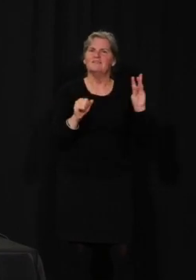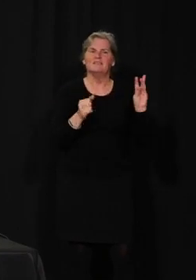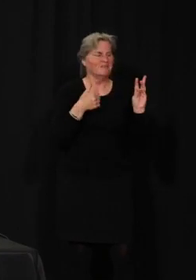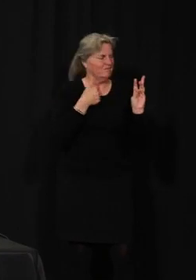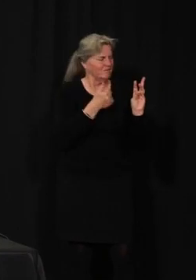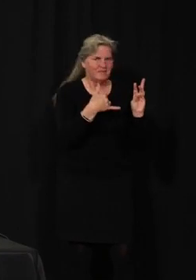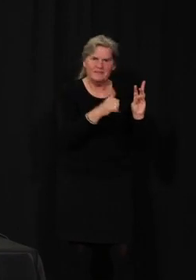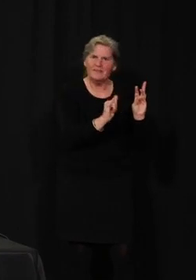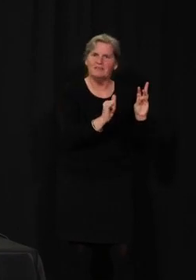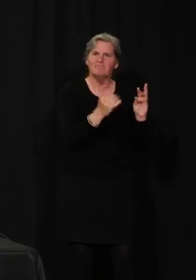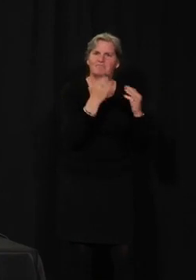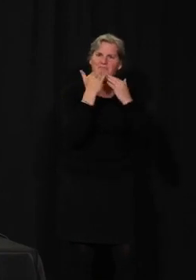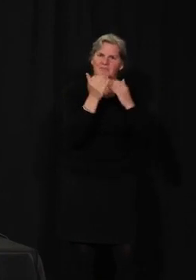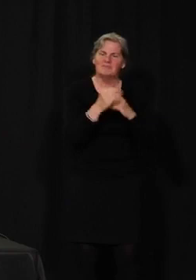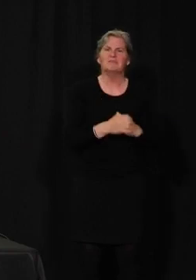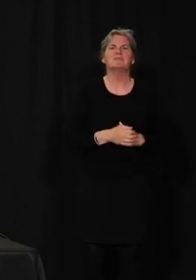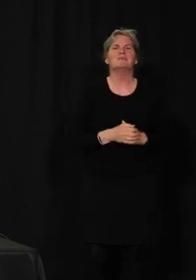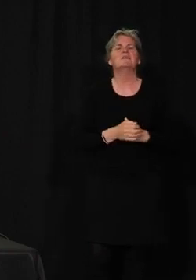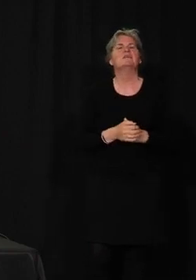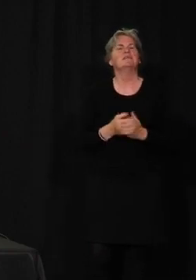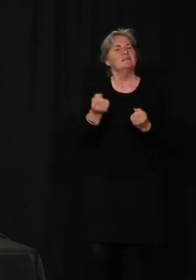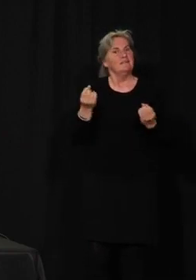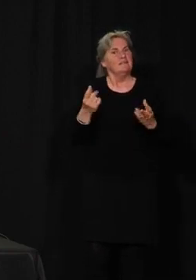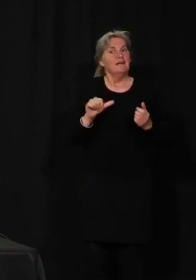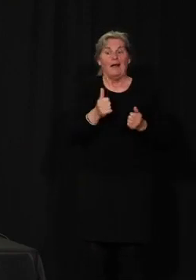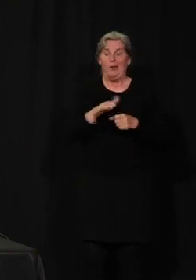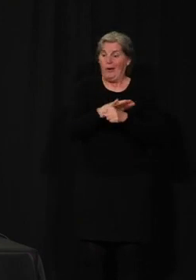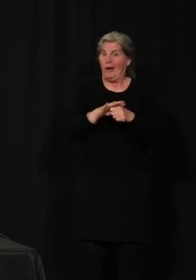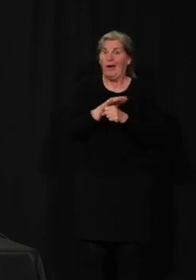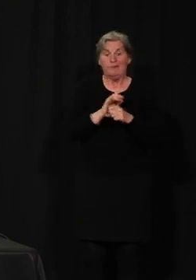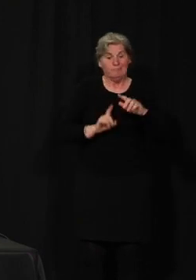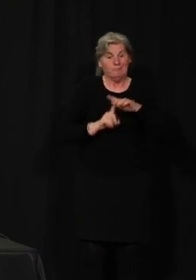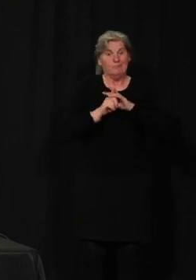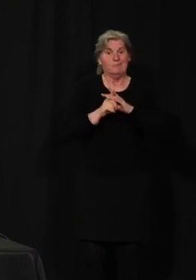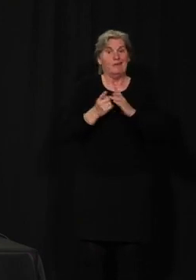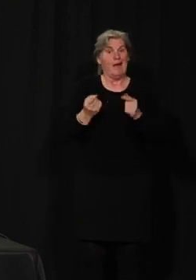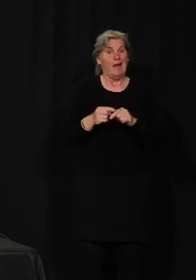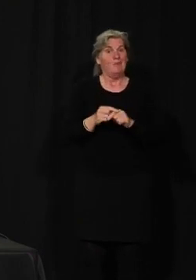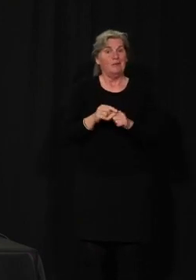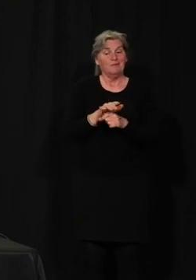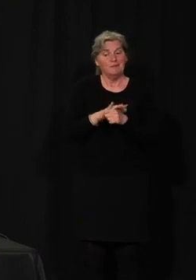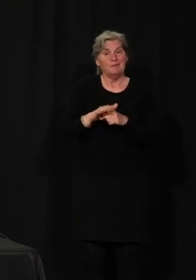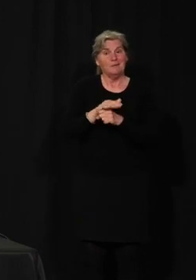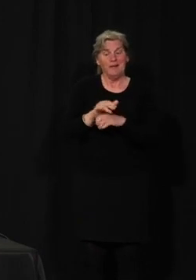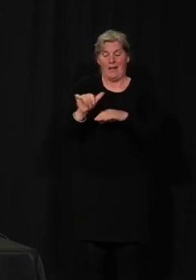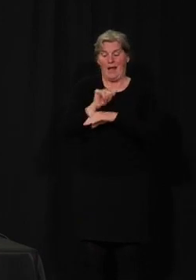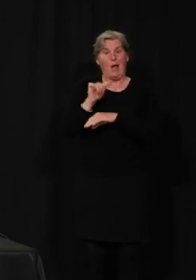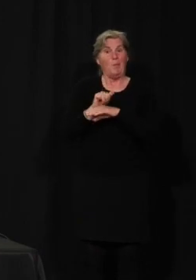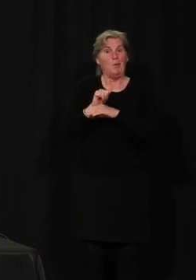Neighbouring jurisdictions are still reporting cases. As many as 40 were reported in Alberta yesterday.